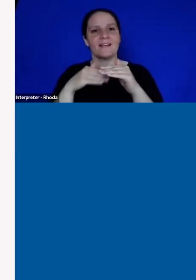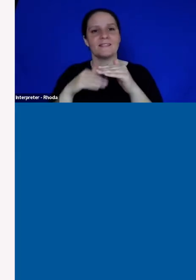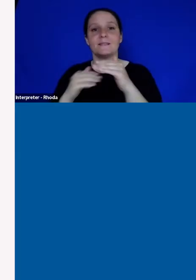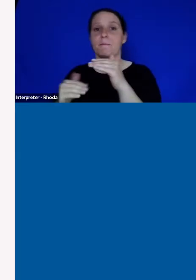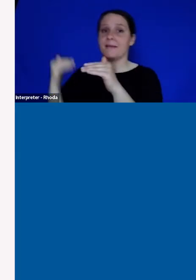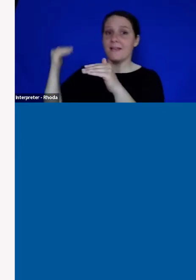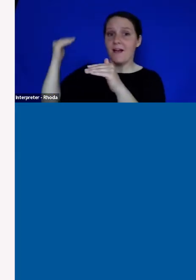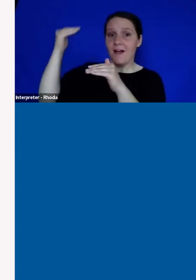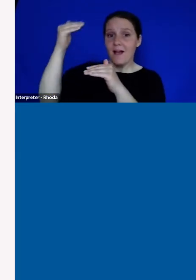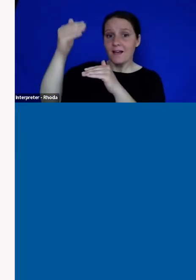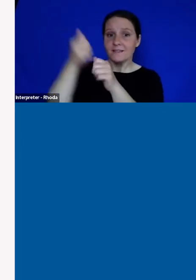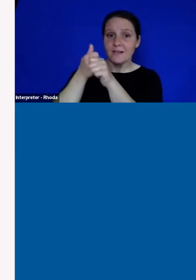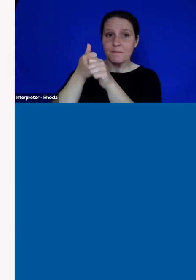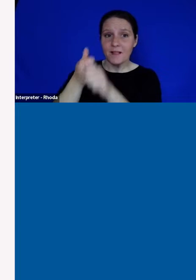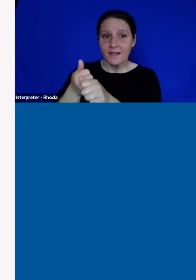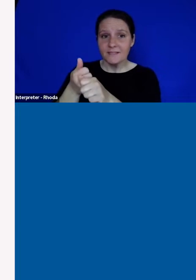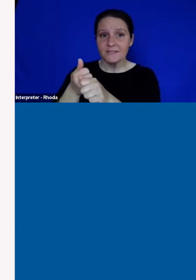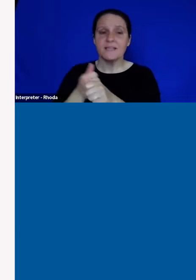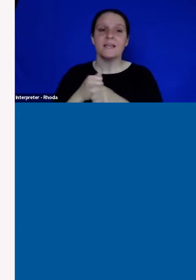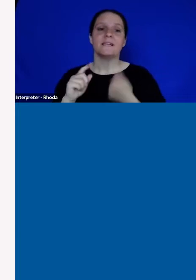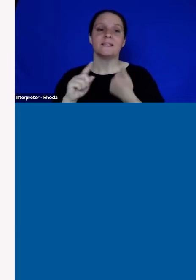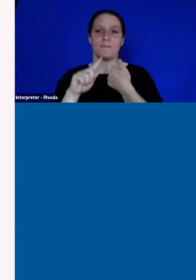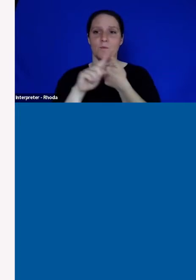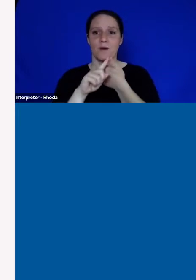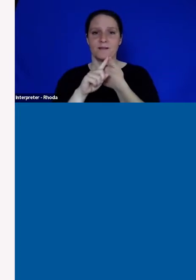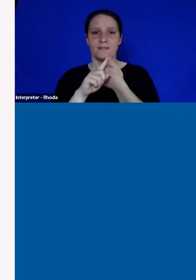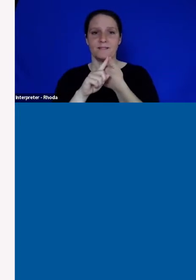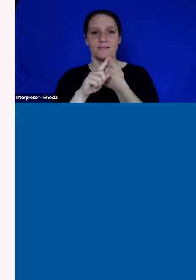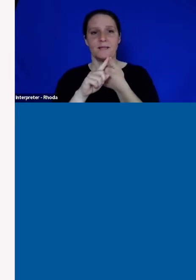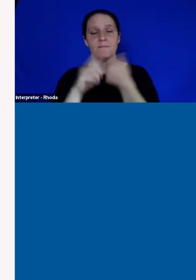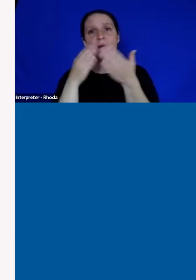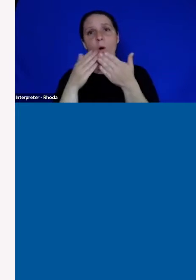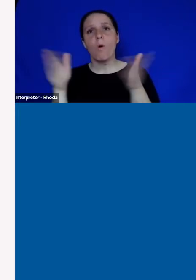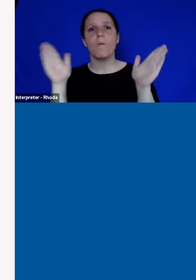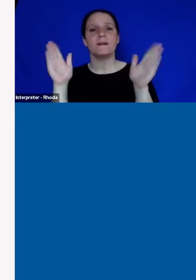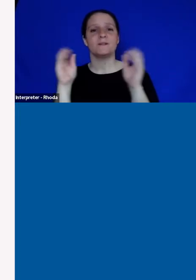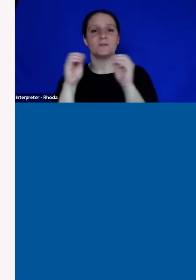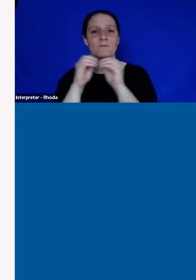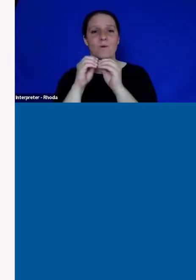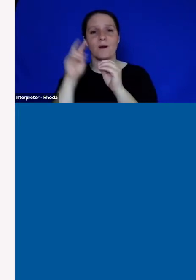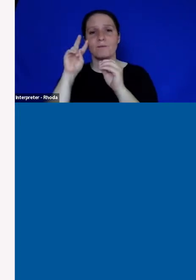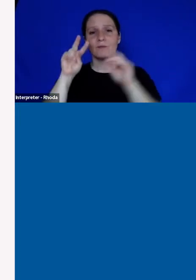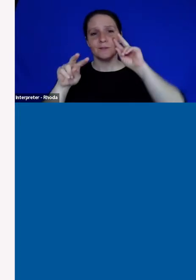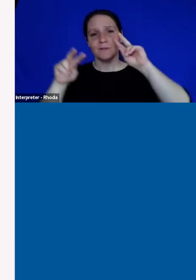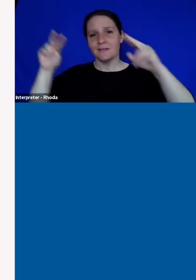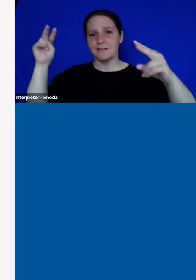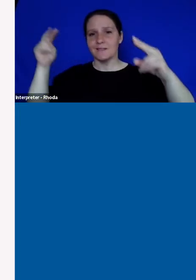Number one, be open to more than one perspective. We need to hold spaces for multiple disabilities